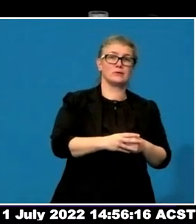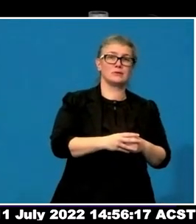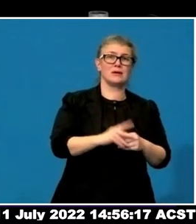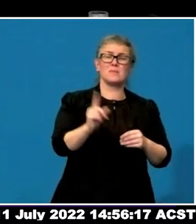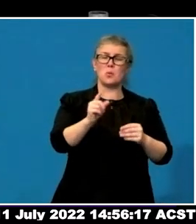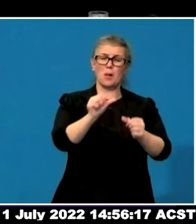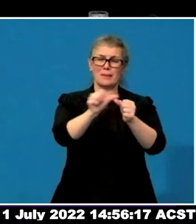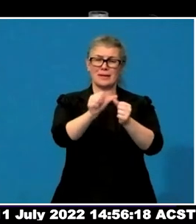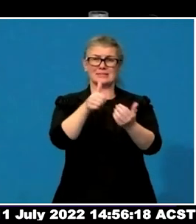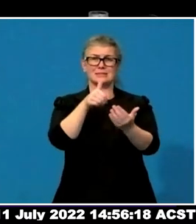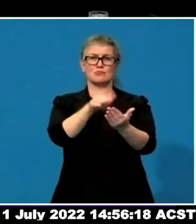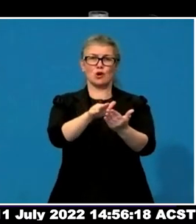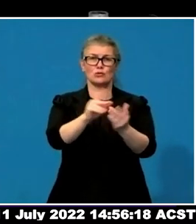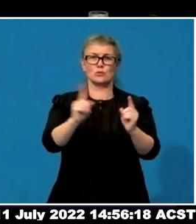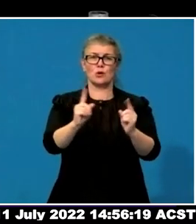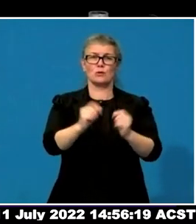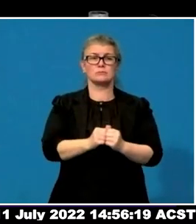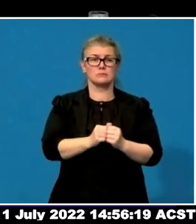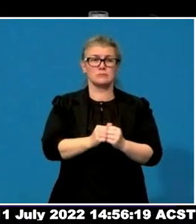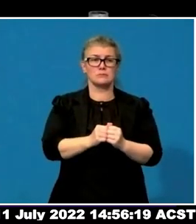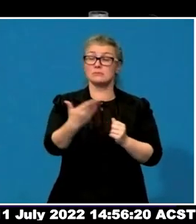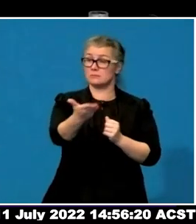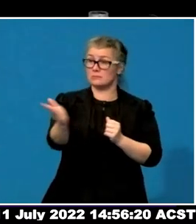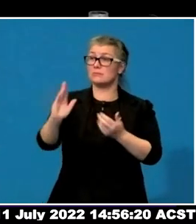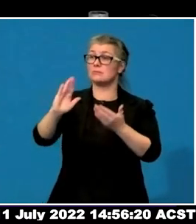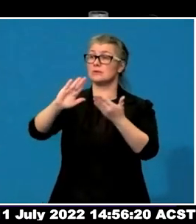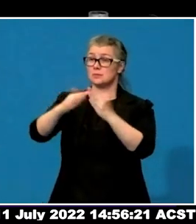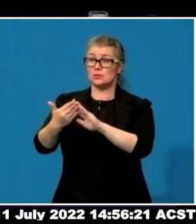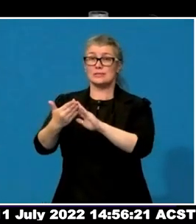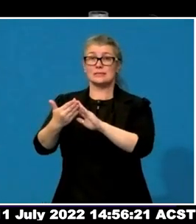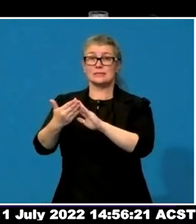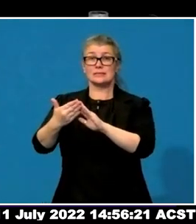Have the Aboriginal communities, the elders within the community that have those